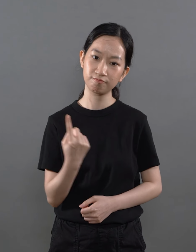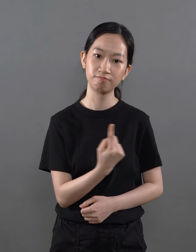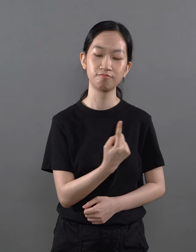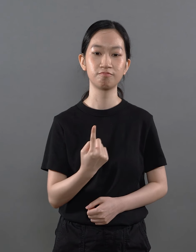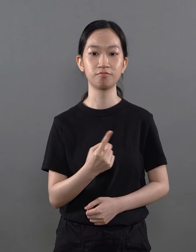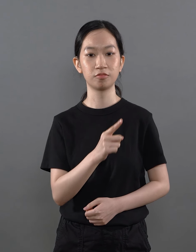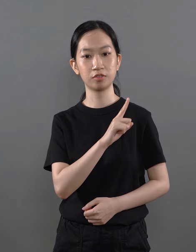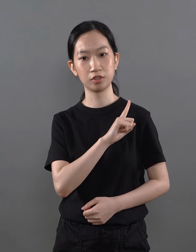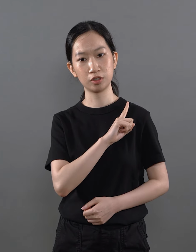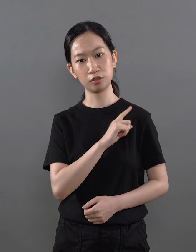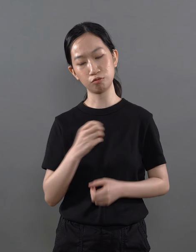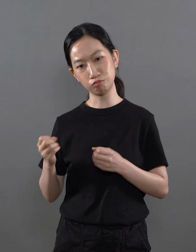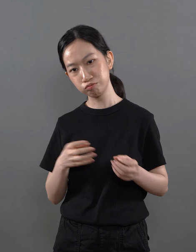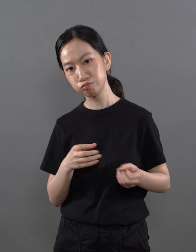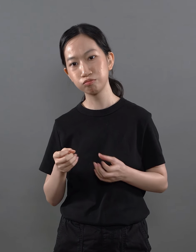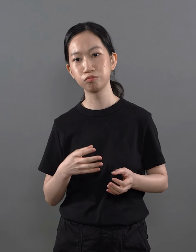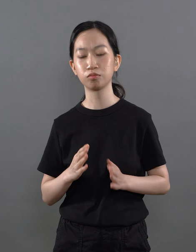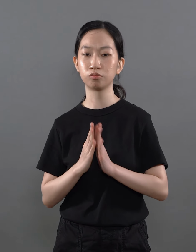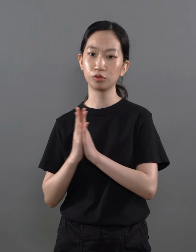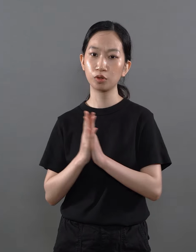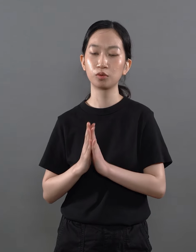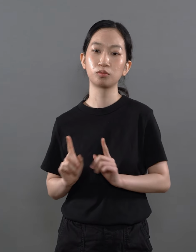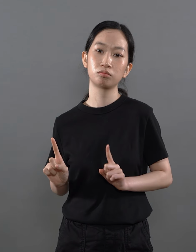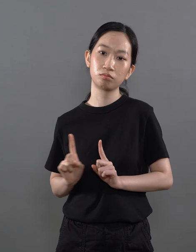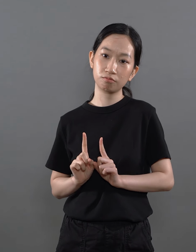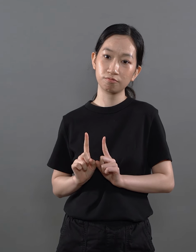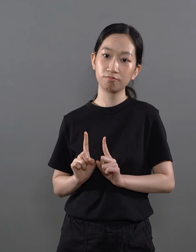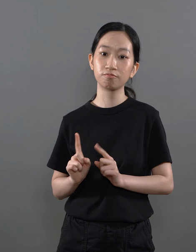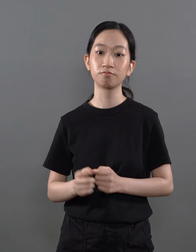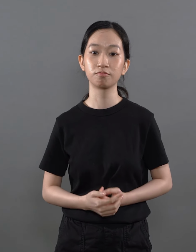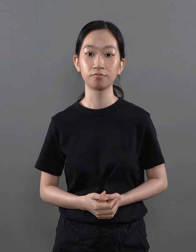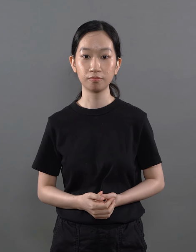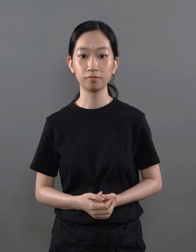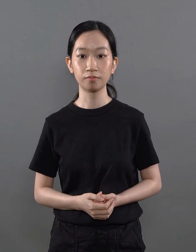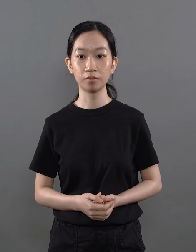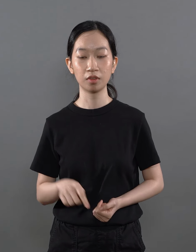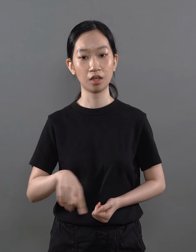You might be alone when you’re lonely but this work wants to emphasise